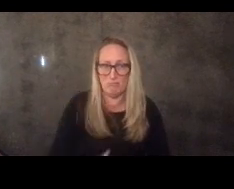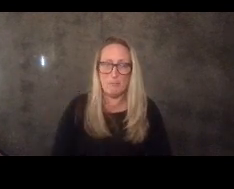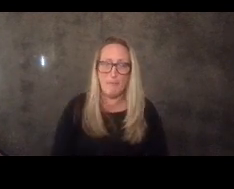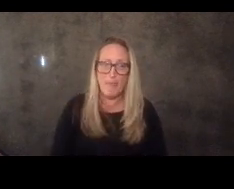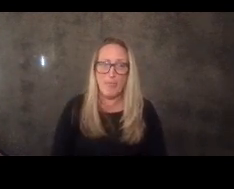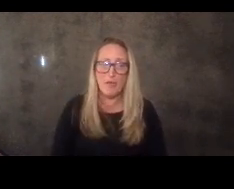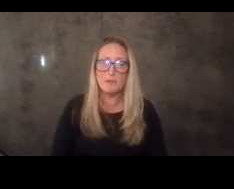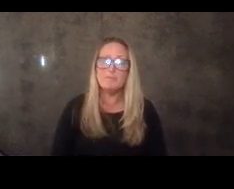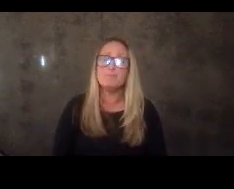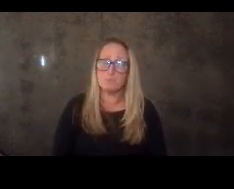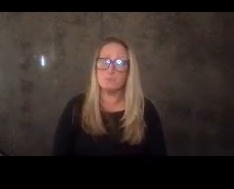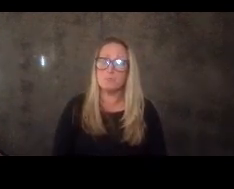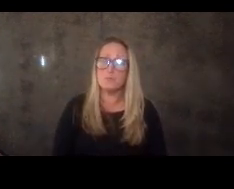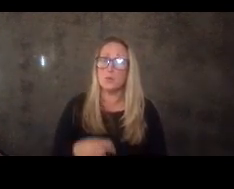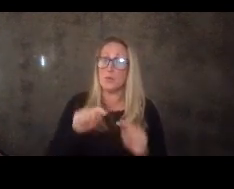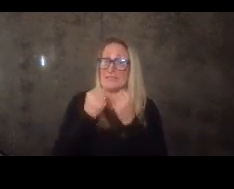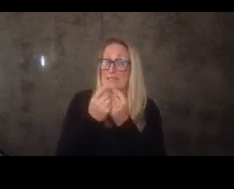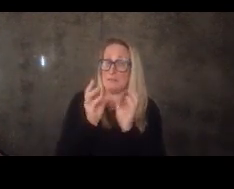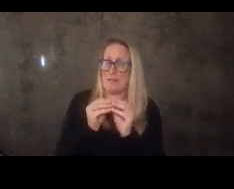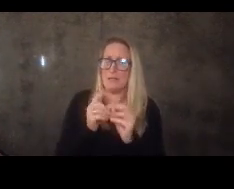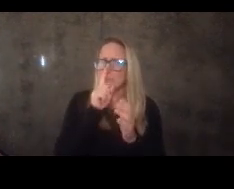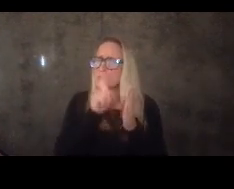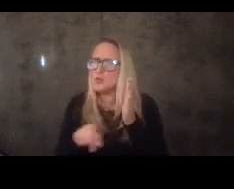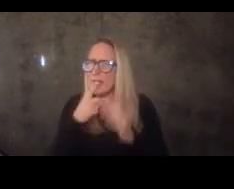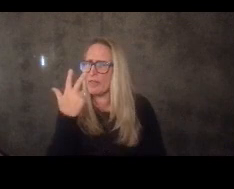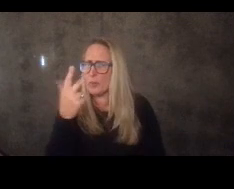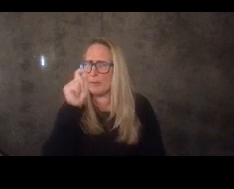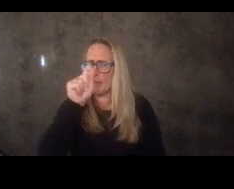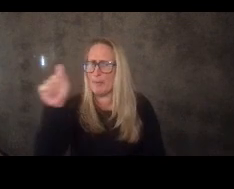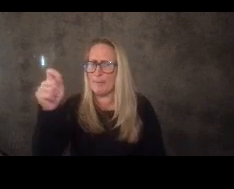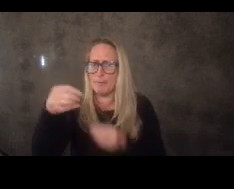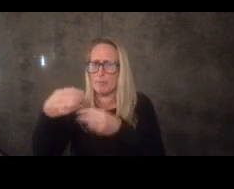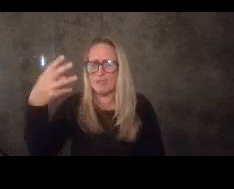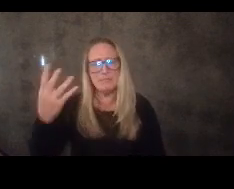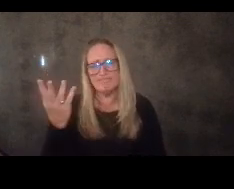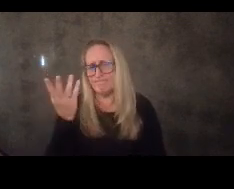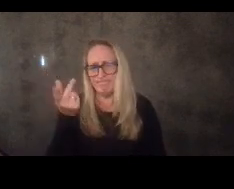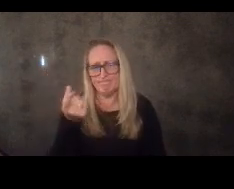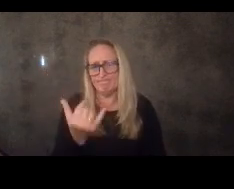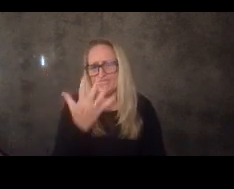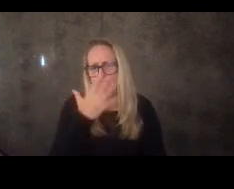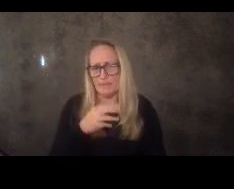So when you're in a teams meeting, absolutely check out that three dot menu. It's unfortunate it wasn't in my web